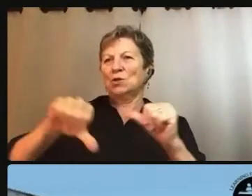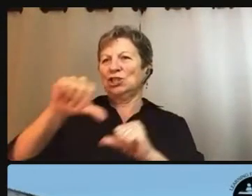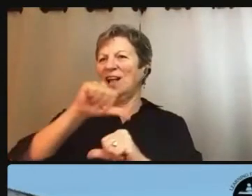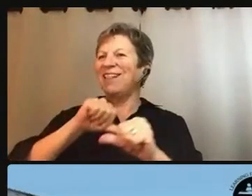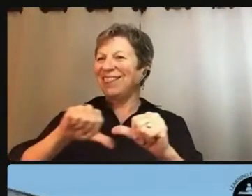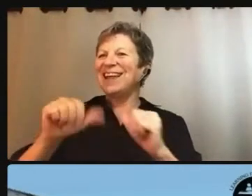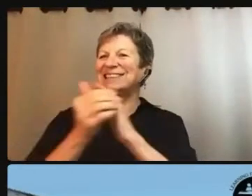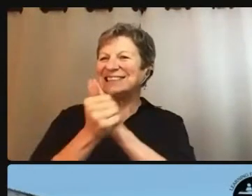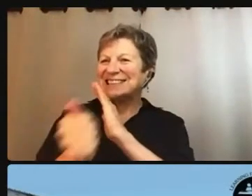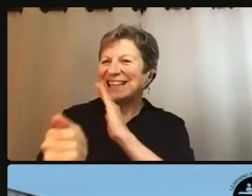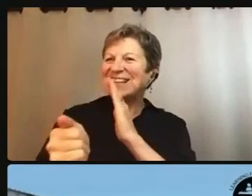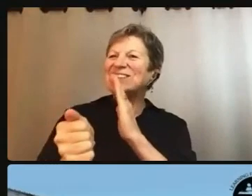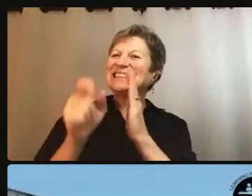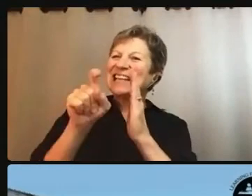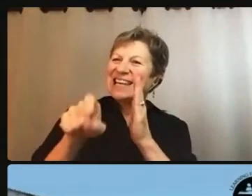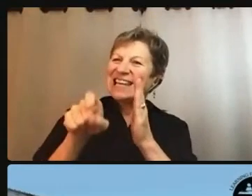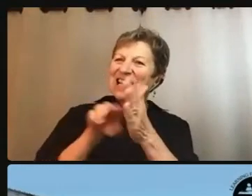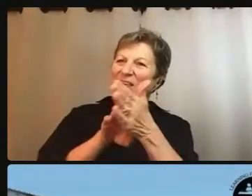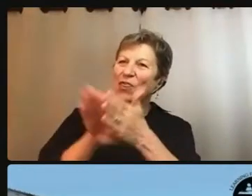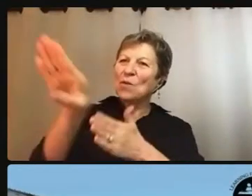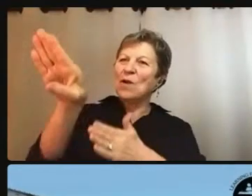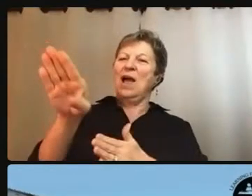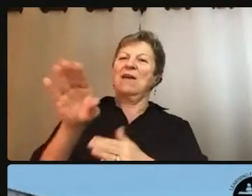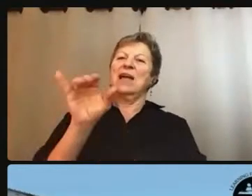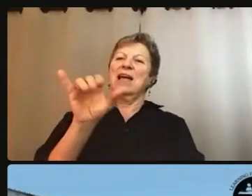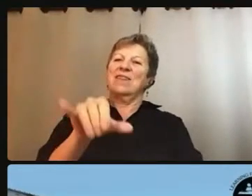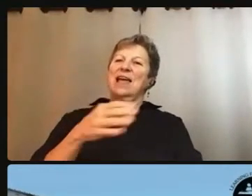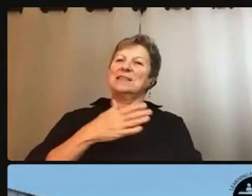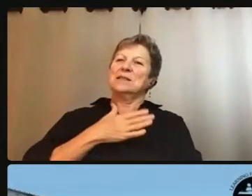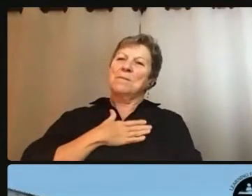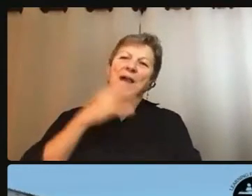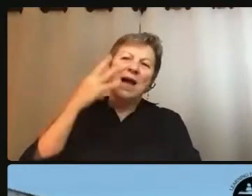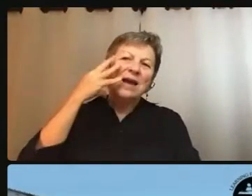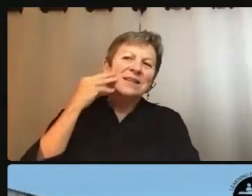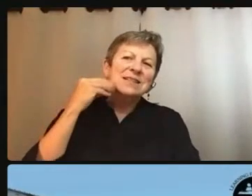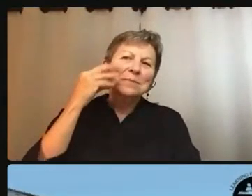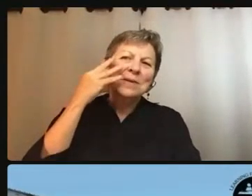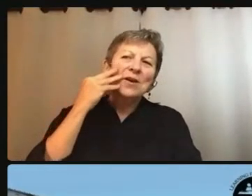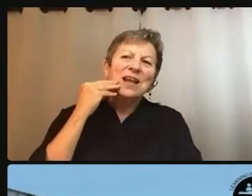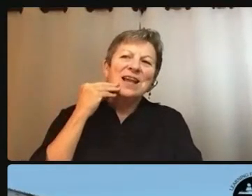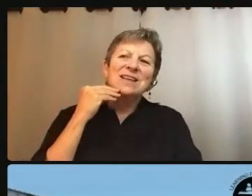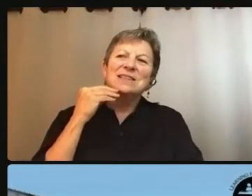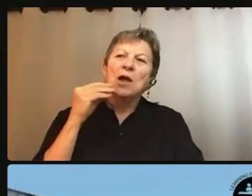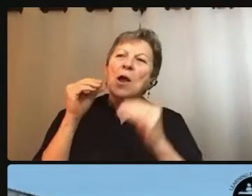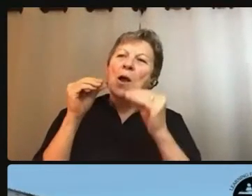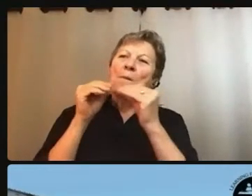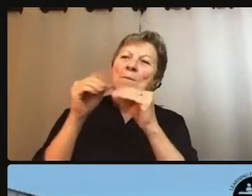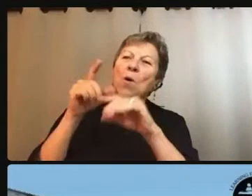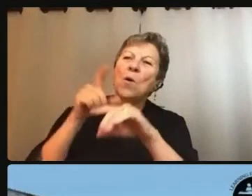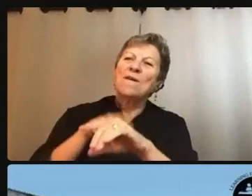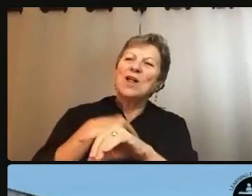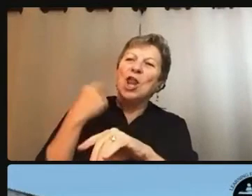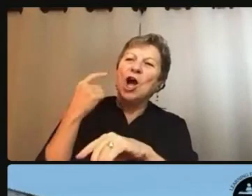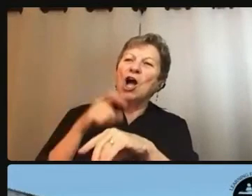THE BEHAVIORAL AND SOCIAL